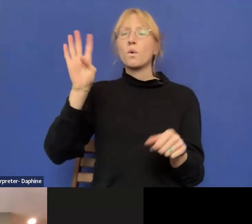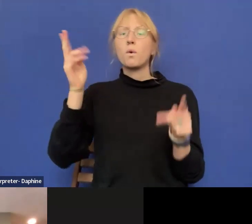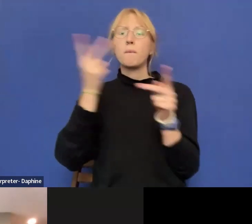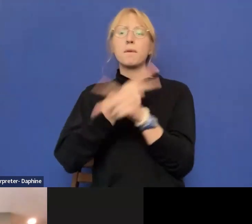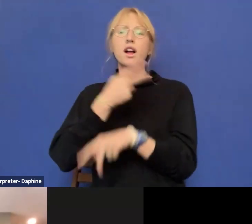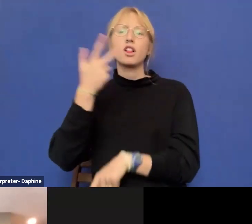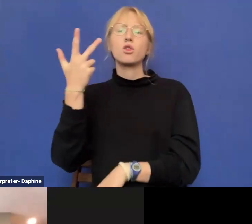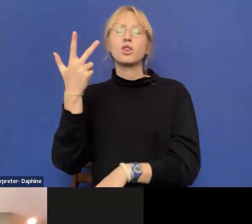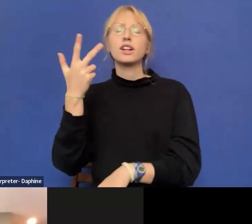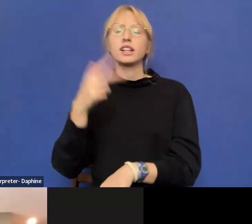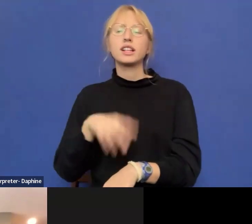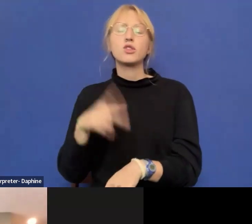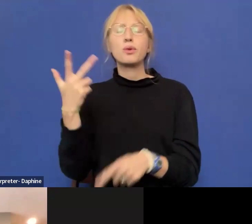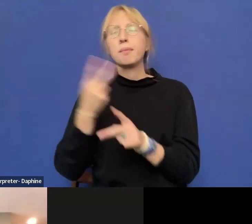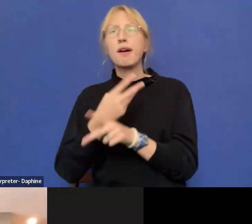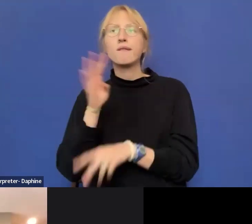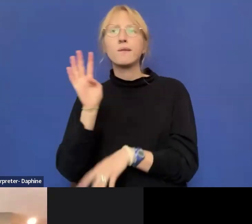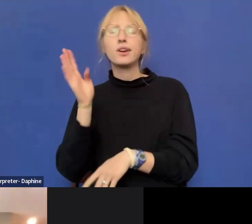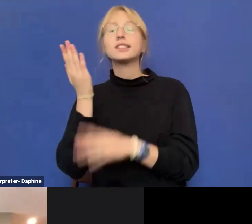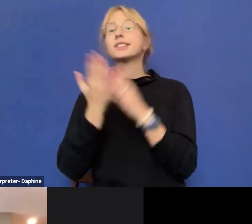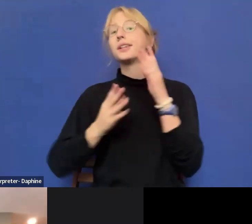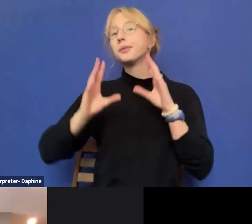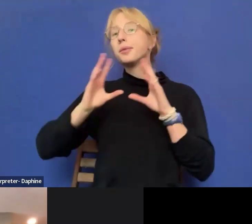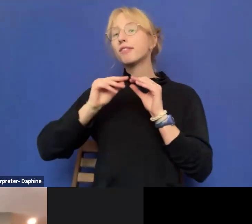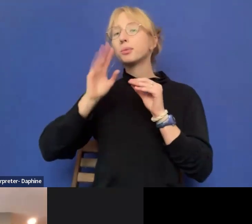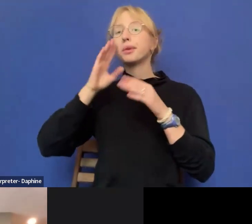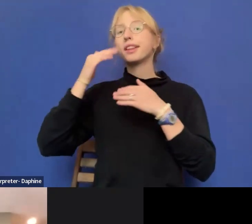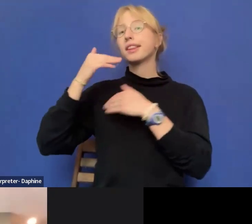Some conferences limited size of the poster. Some events limit